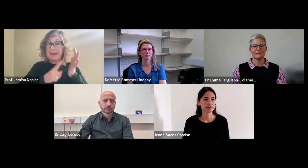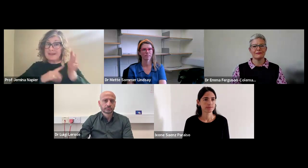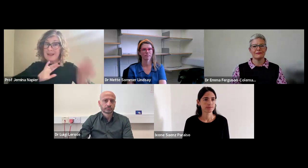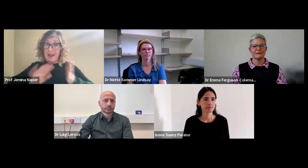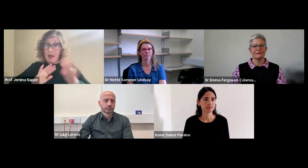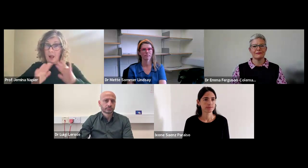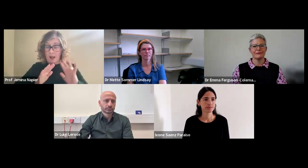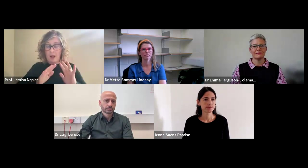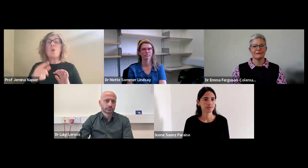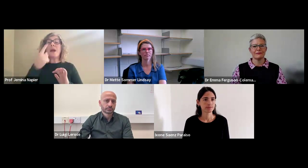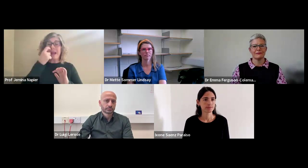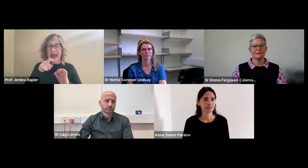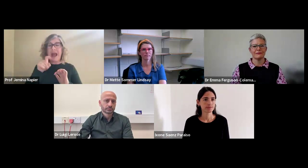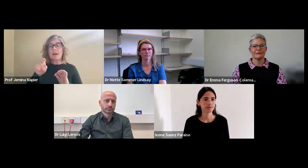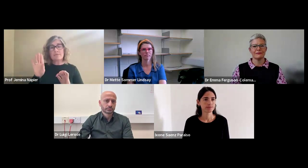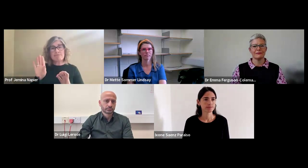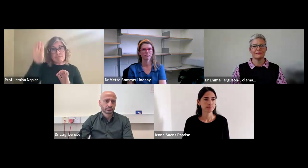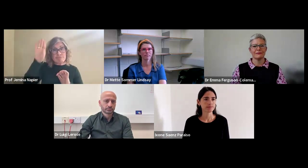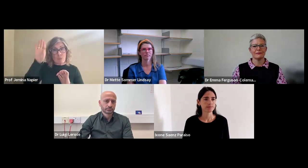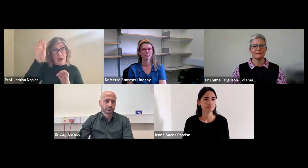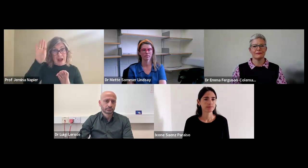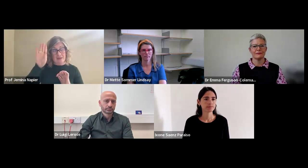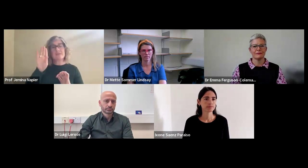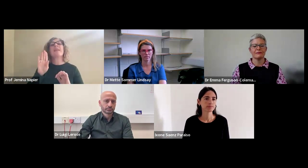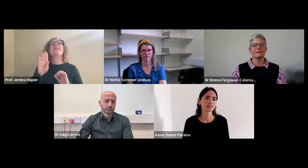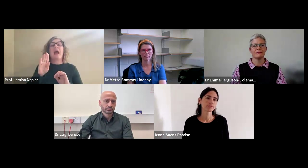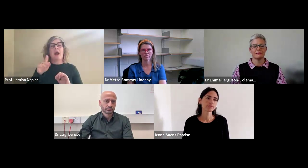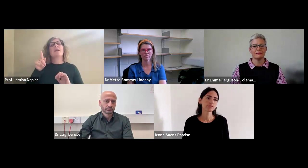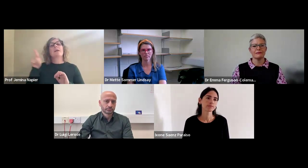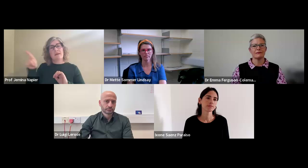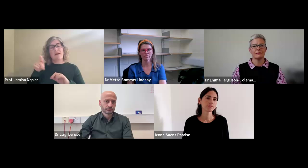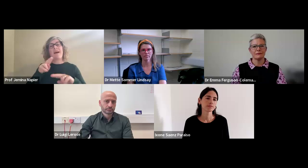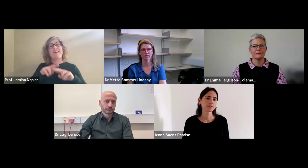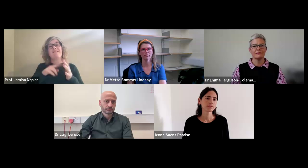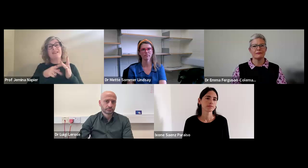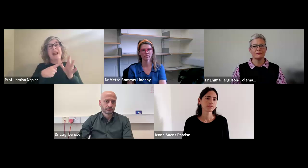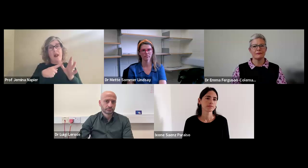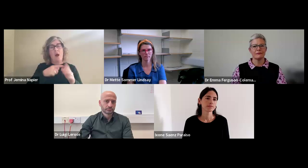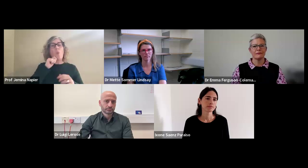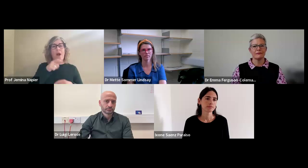but if you prefer to use British sign language to ask your question you can put your hand up or put